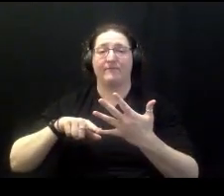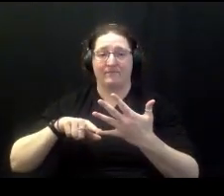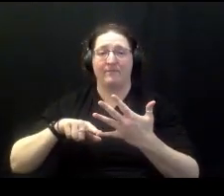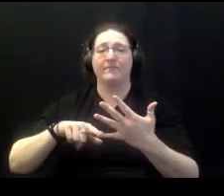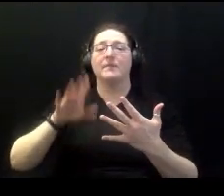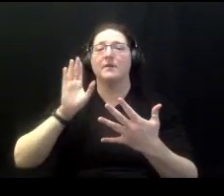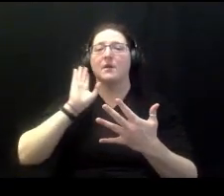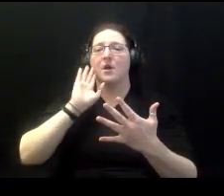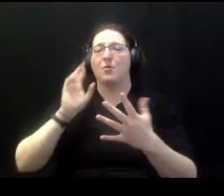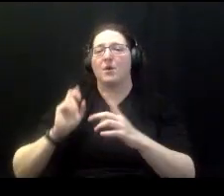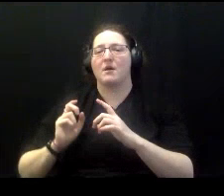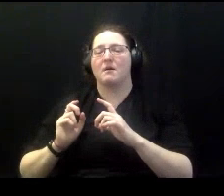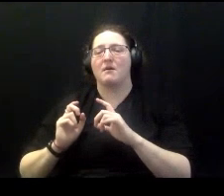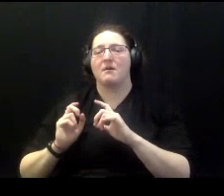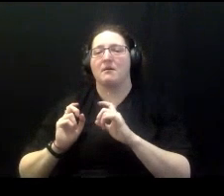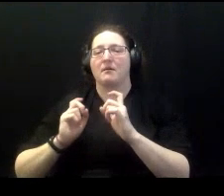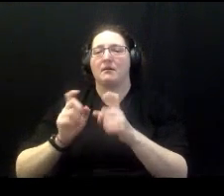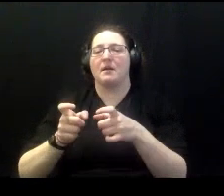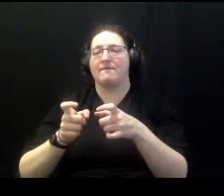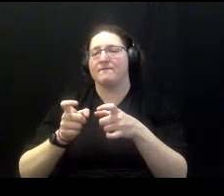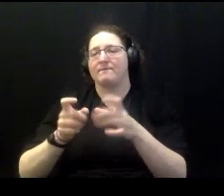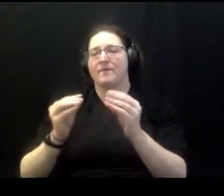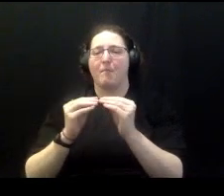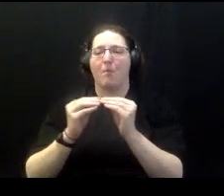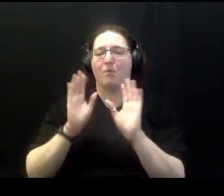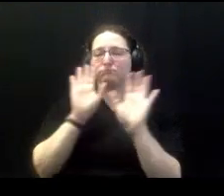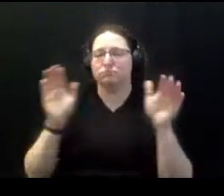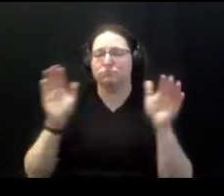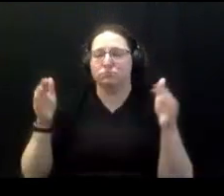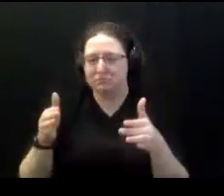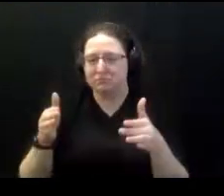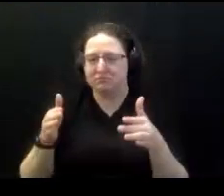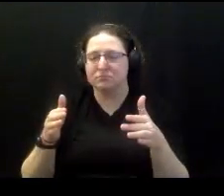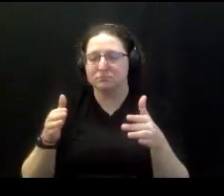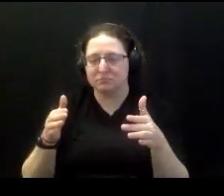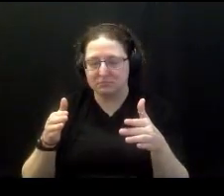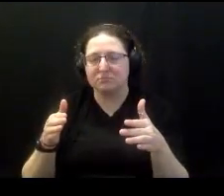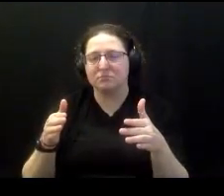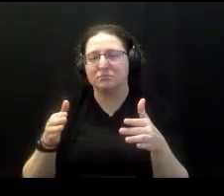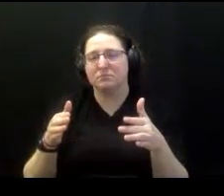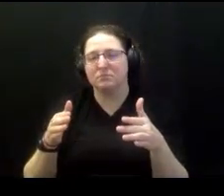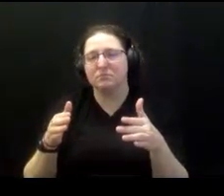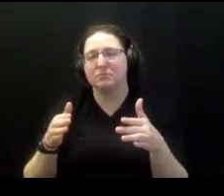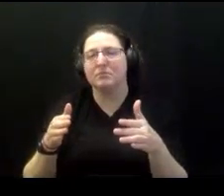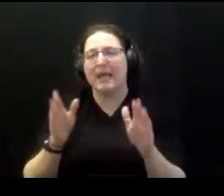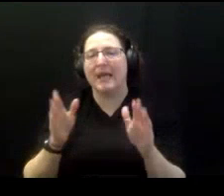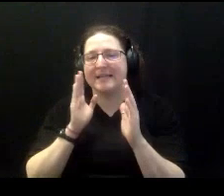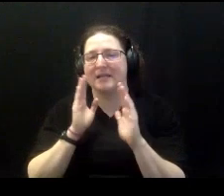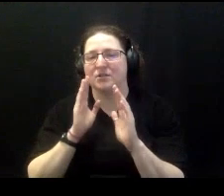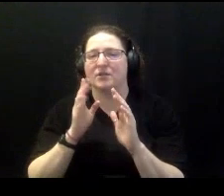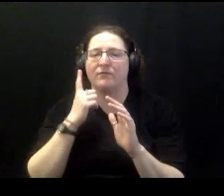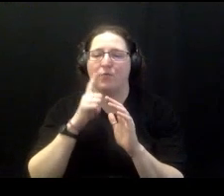receive rather special attention and focus in our emergency planning training and exercise